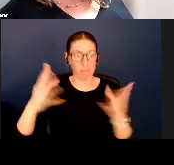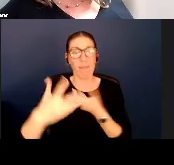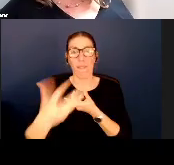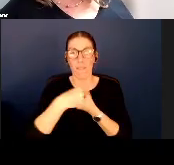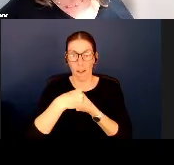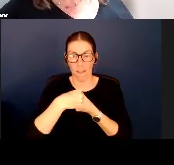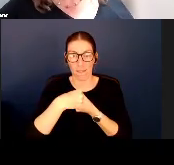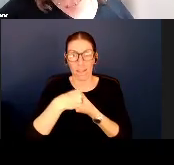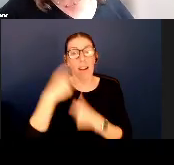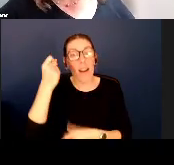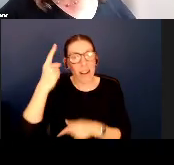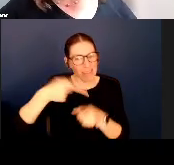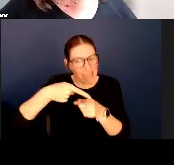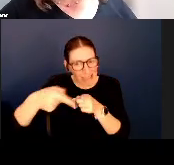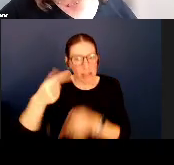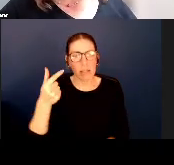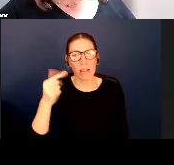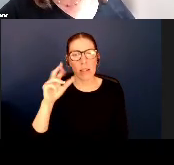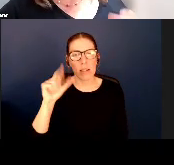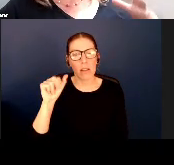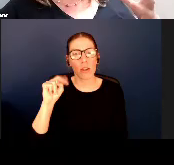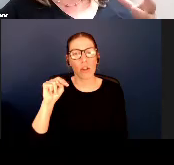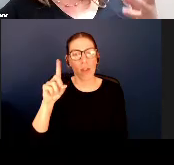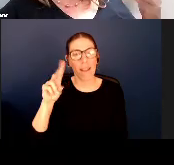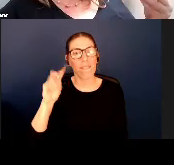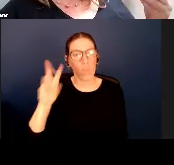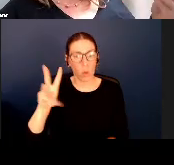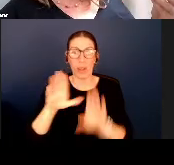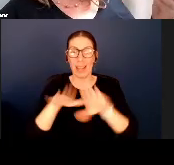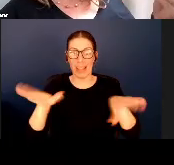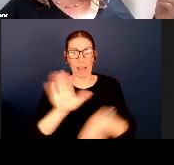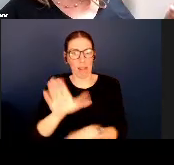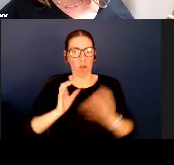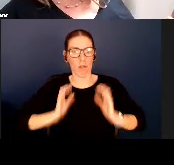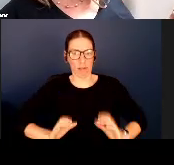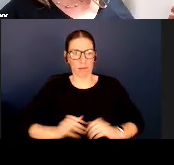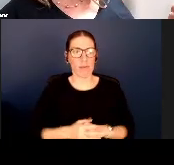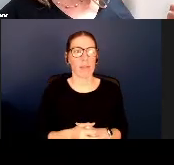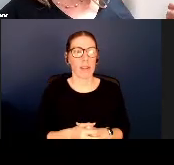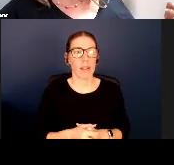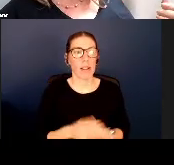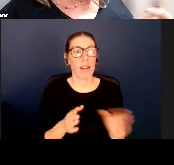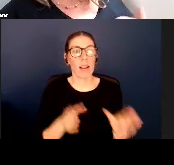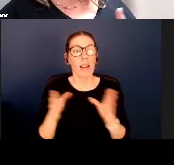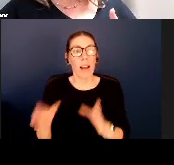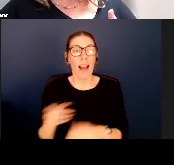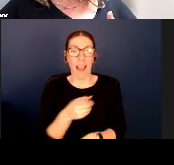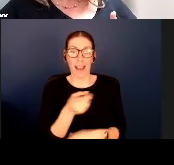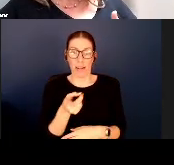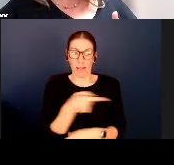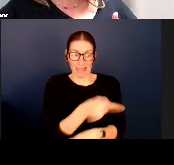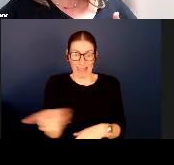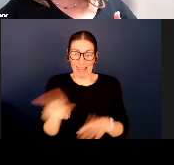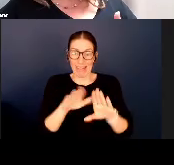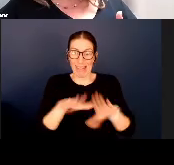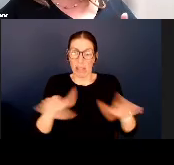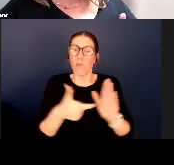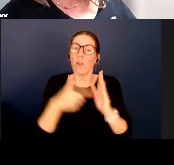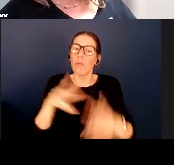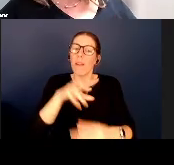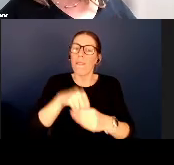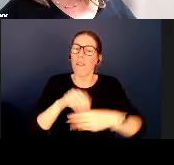Kids clients and they had to access those core rehabilitation services. So again, physiotherapy,